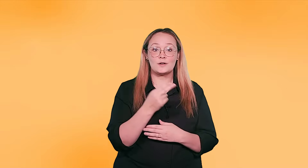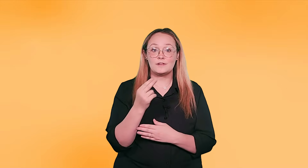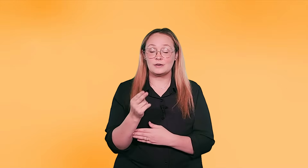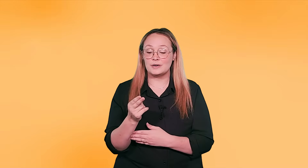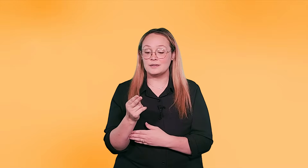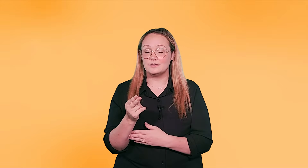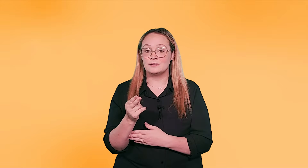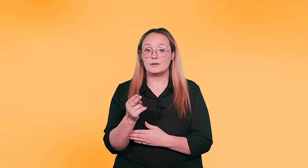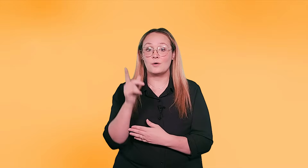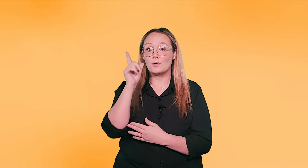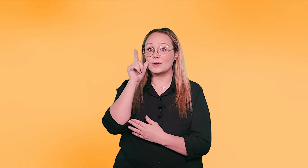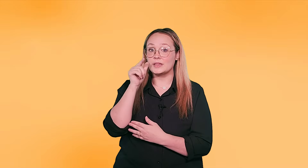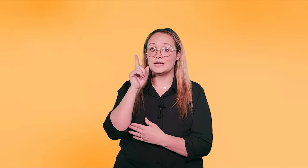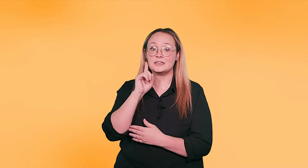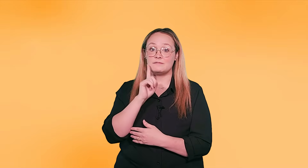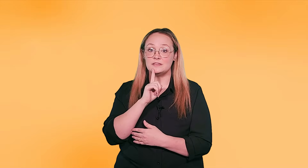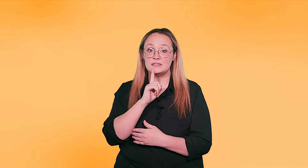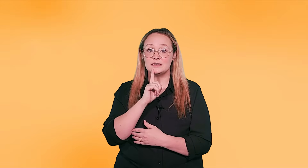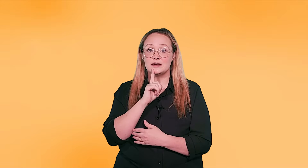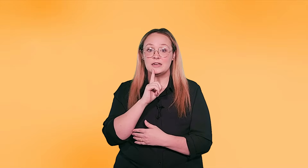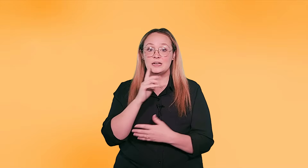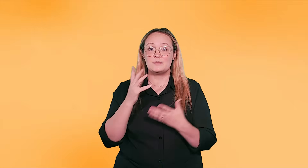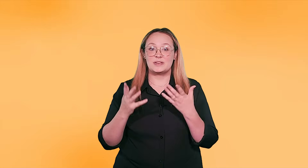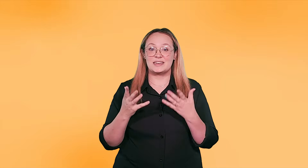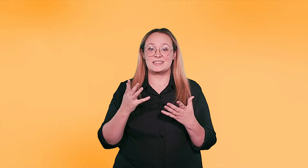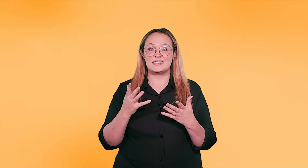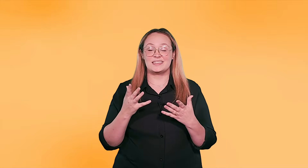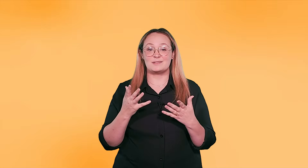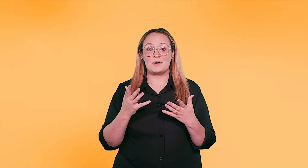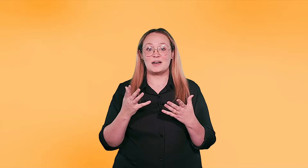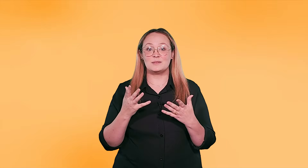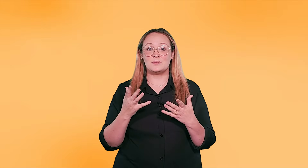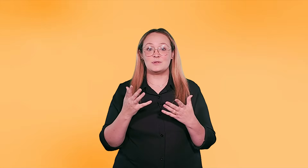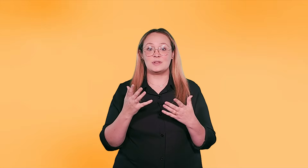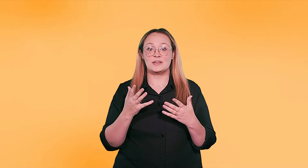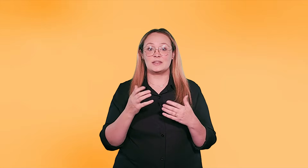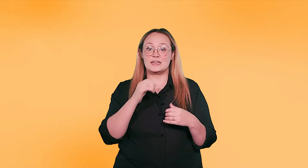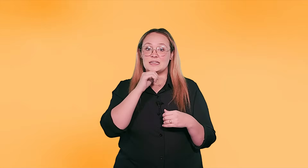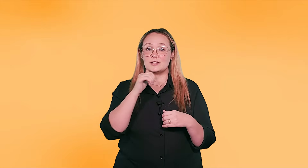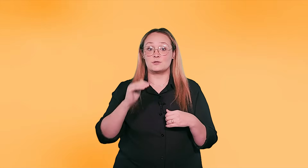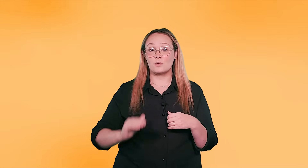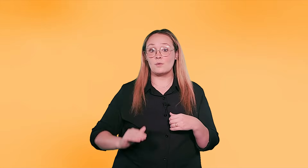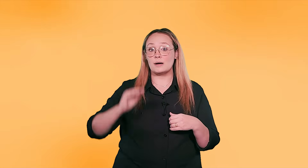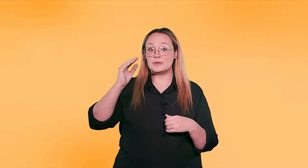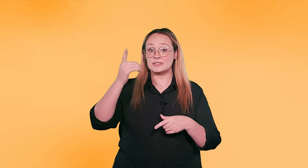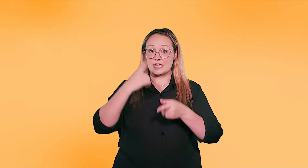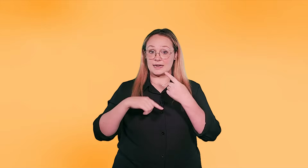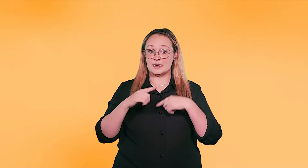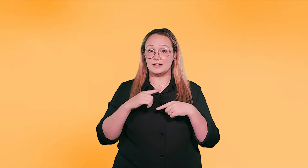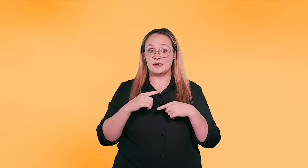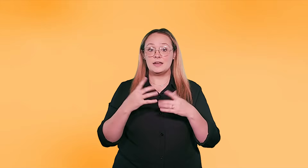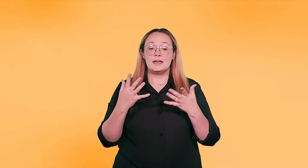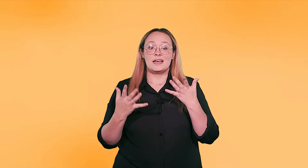of hearing or late deafened because it's possible that they didn't grow up signing,